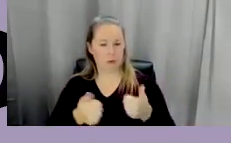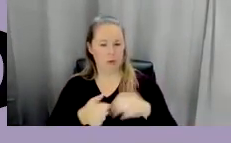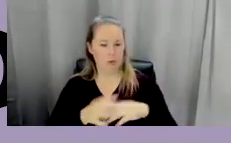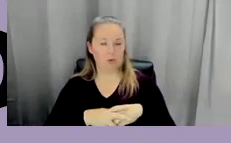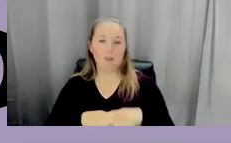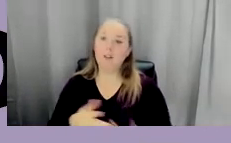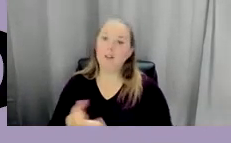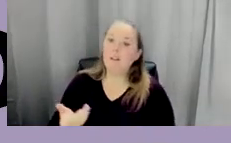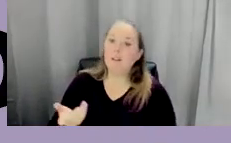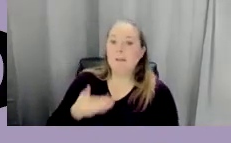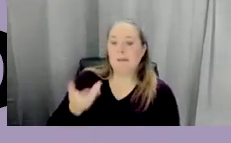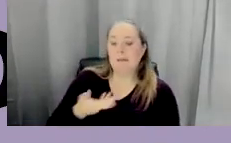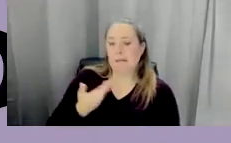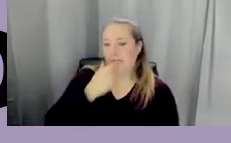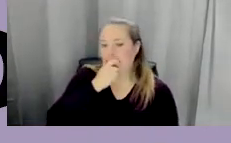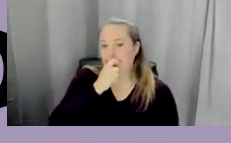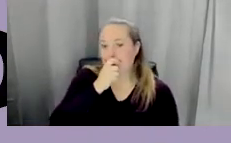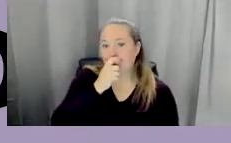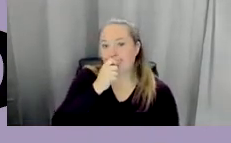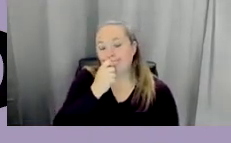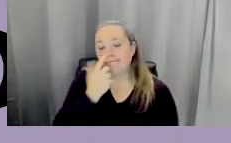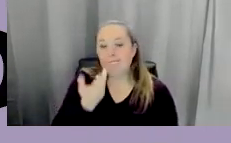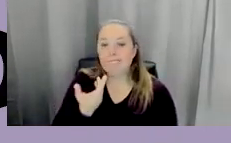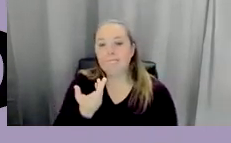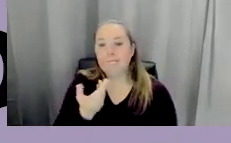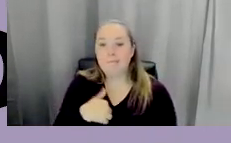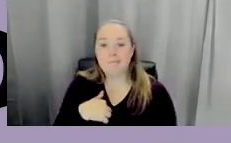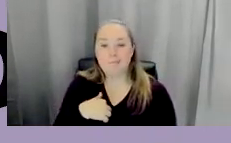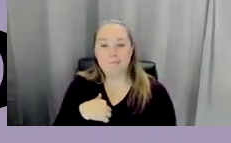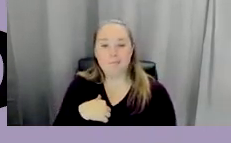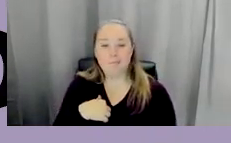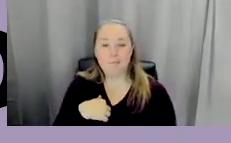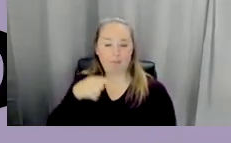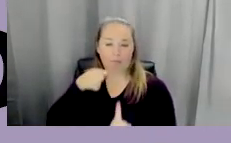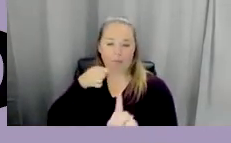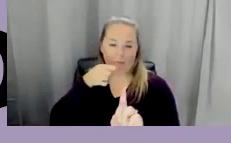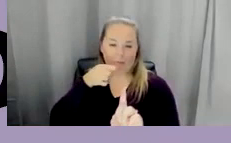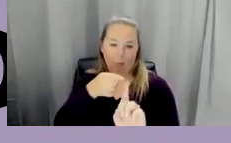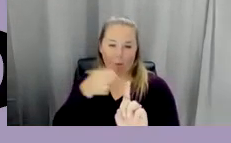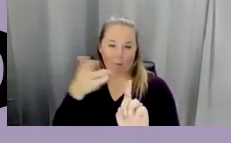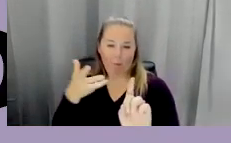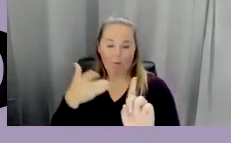EXPECTED THAT APPLICANTS ARE ALL THAT NARROW?